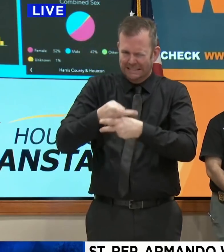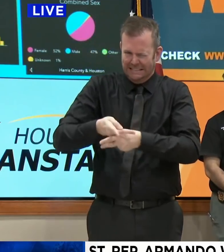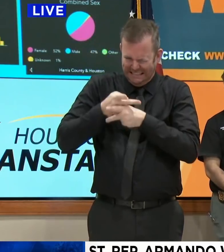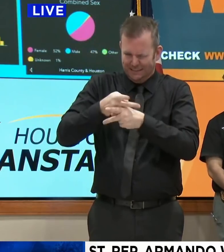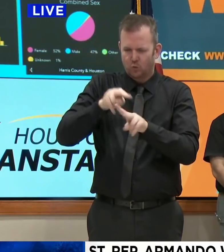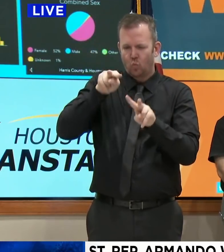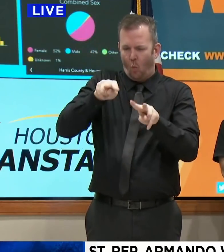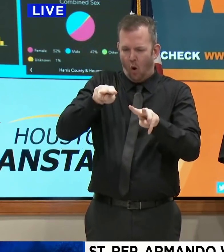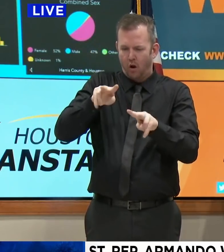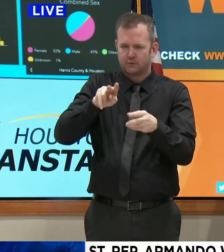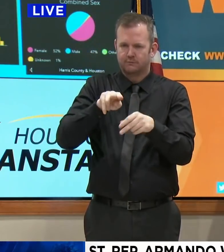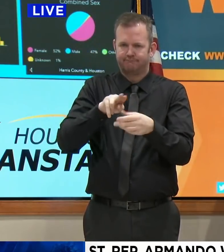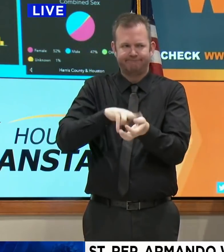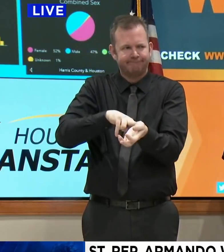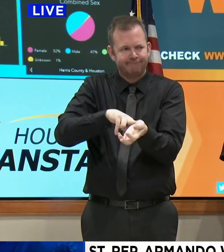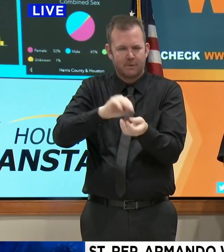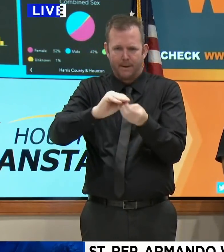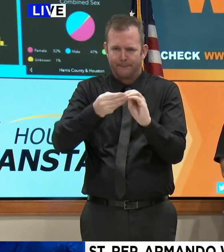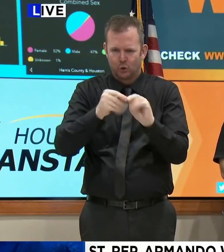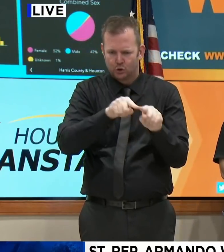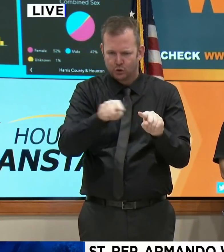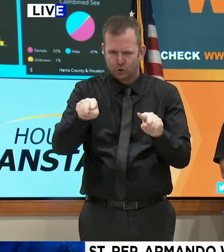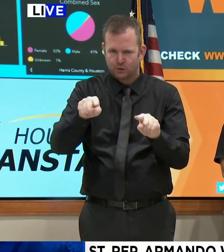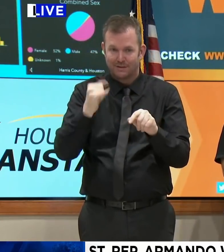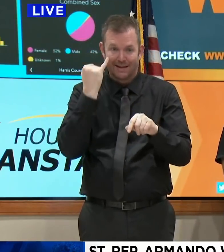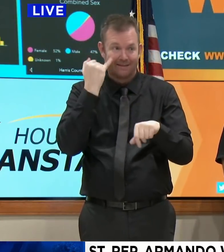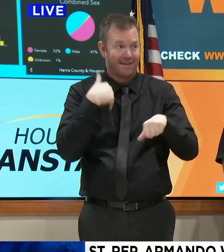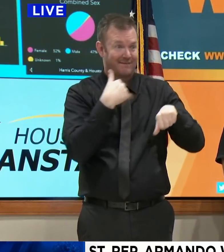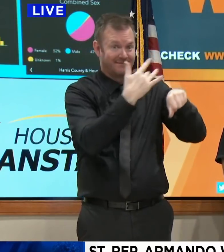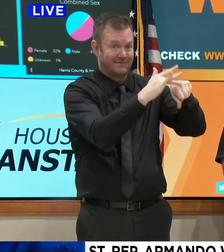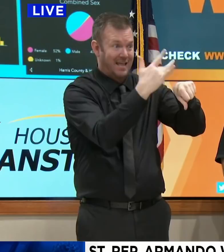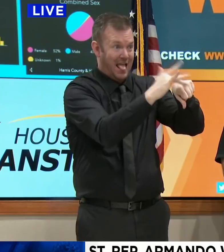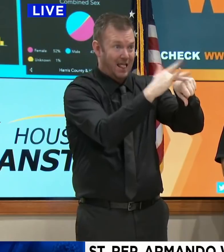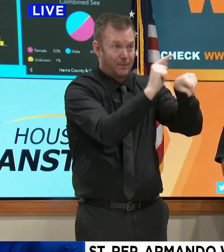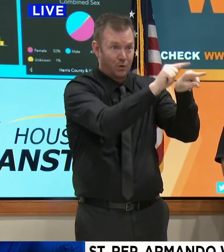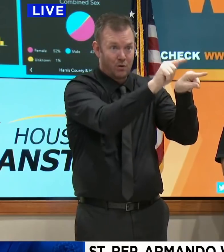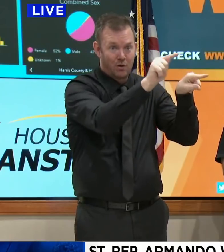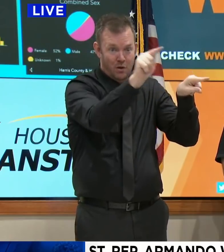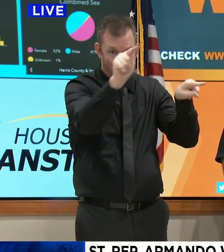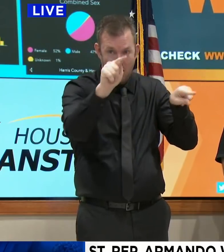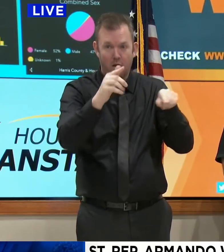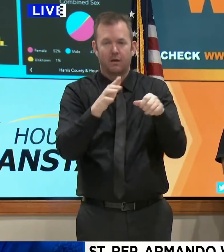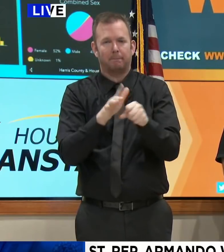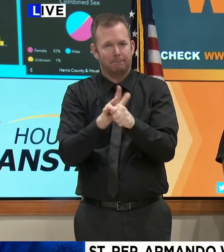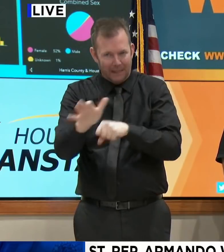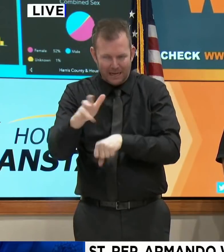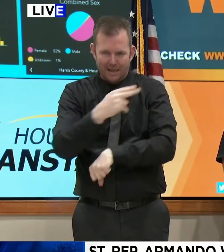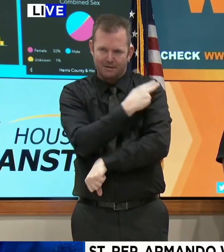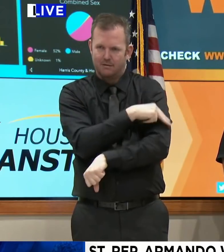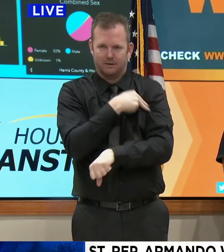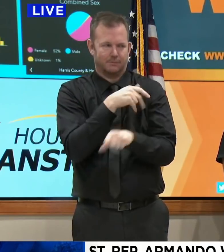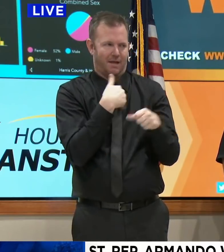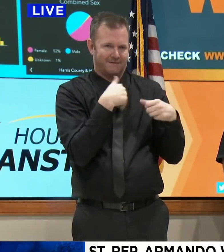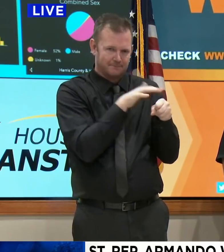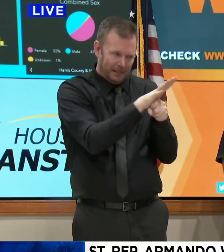its peak. They haven’t come back down, They haven’t come back down, but it’s not rising that begins but it’s not rising that begins rising again think we have to rising again think we have to take a very close look at that take a very close look at that because we have to ensure that because we have to ensure that those